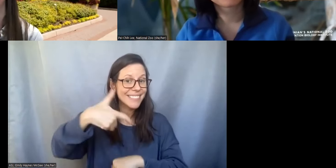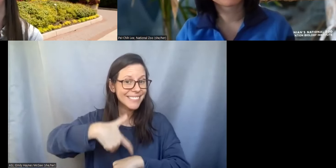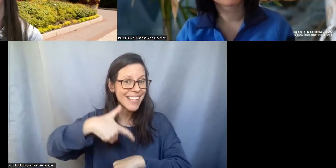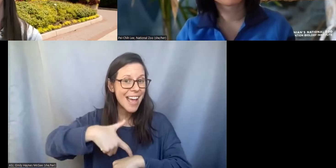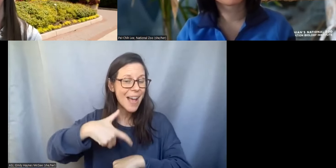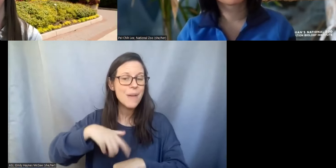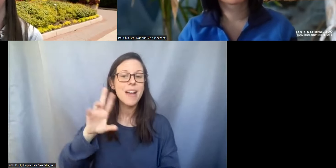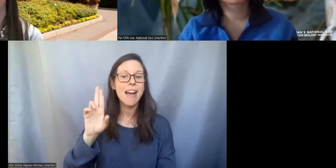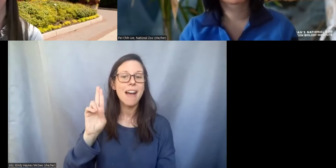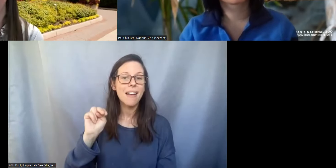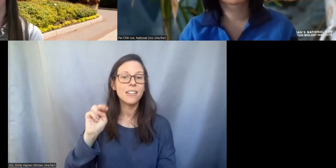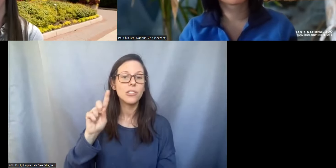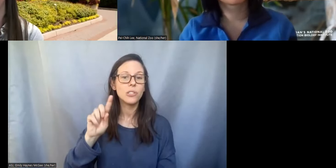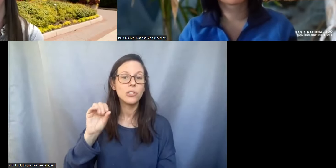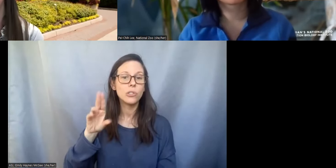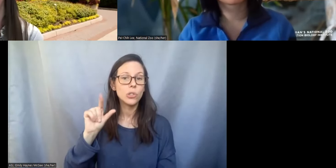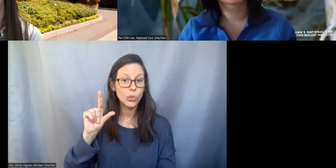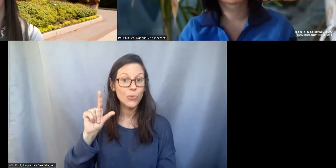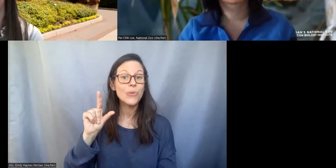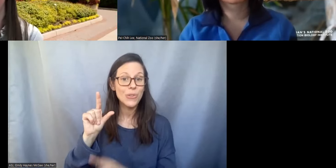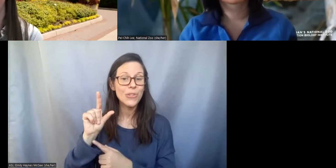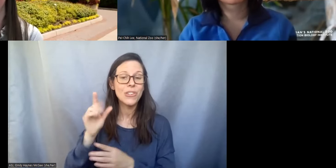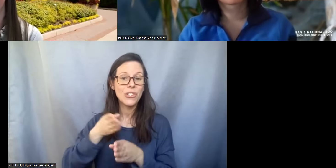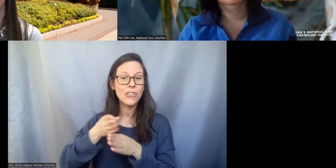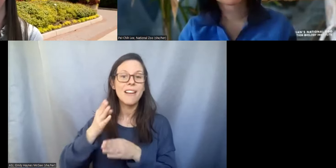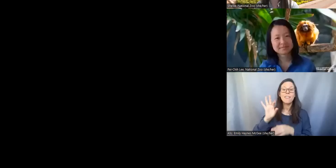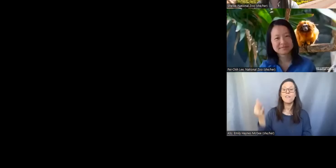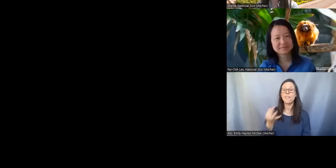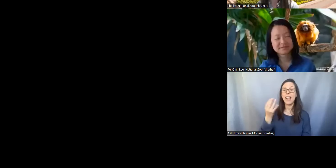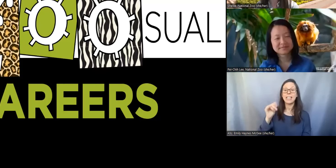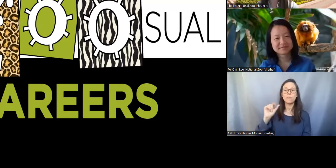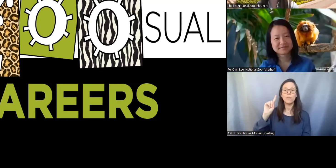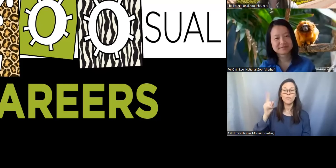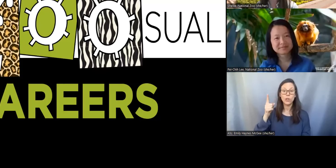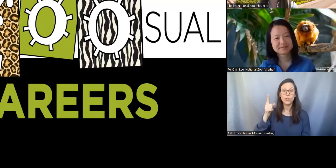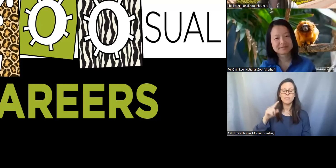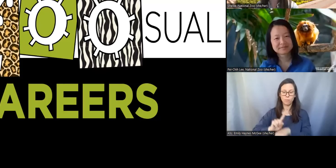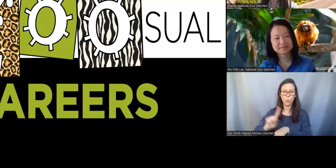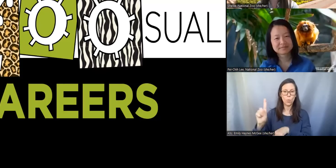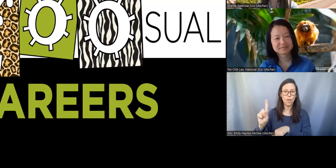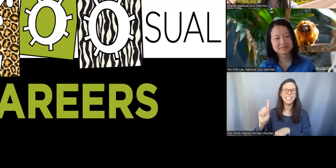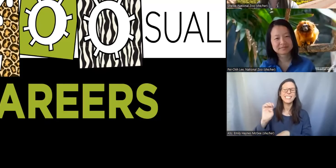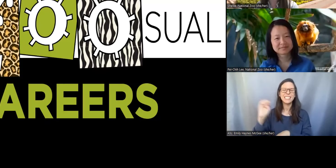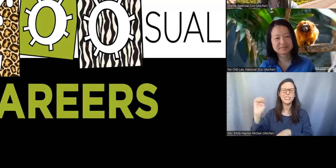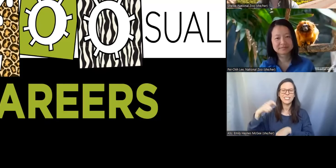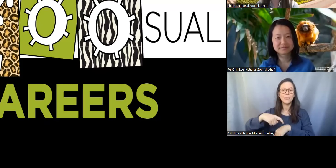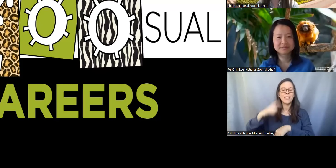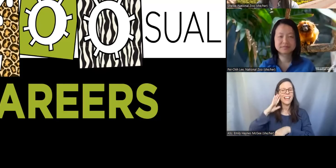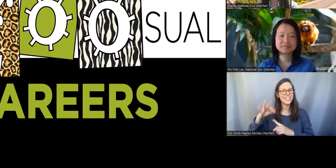careers on Friday April 1st at 1pm eastern time. Where we will have a very special guest joining us